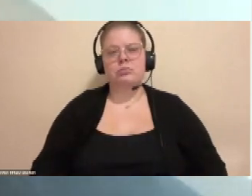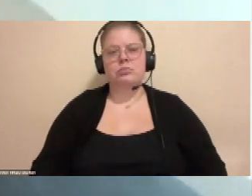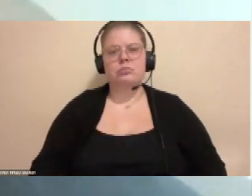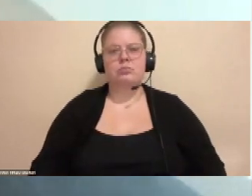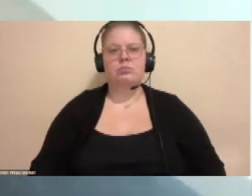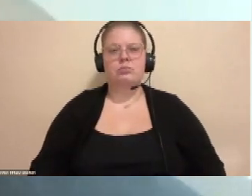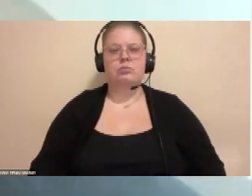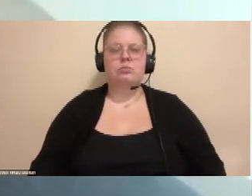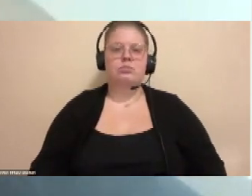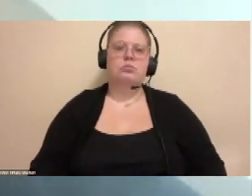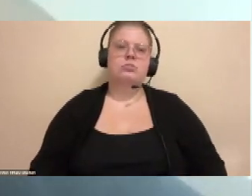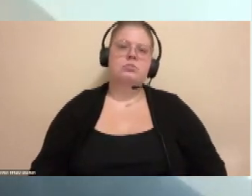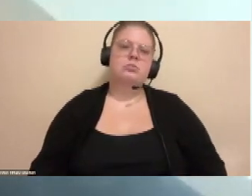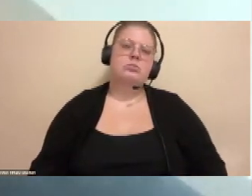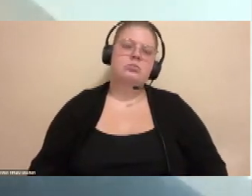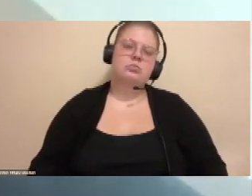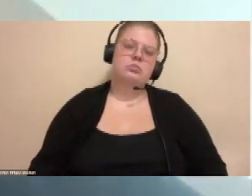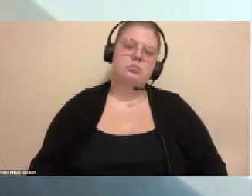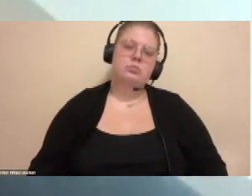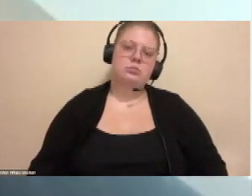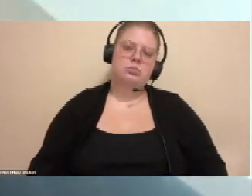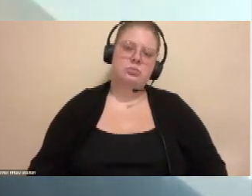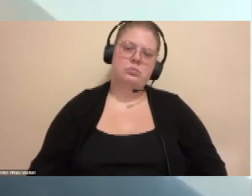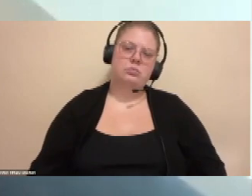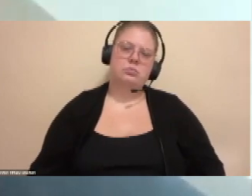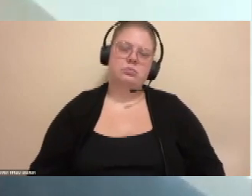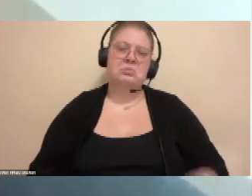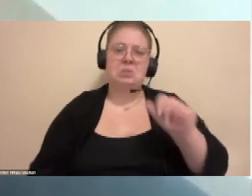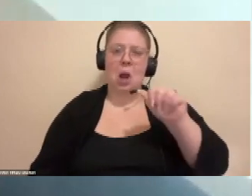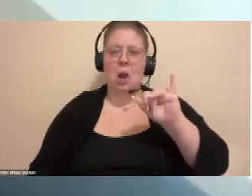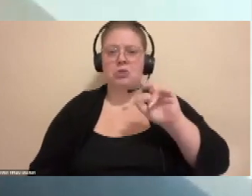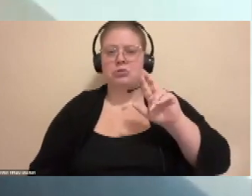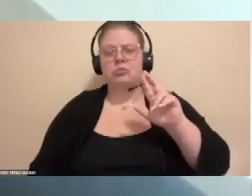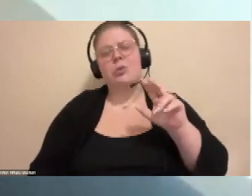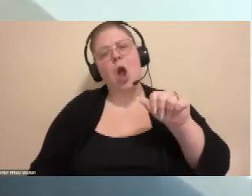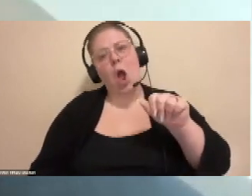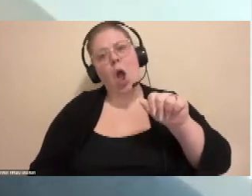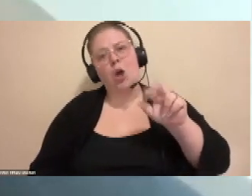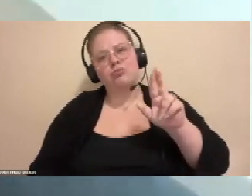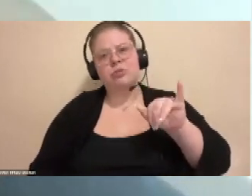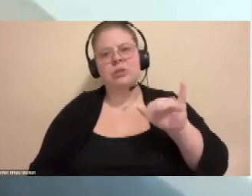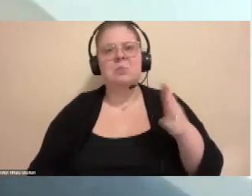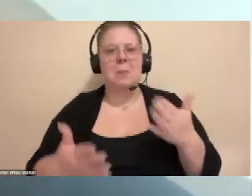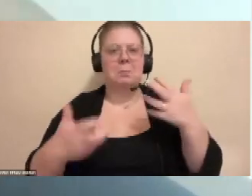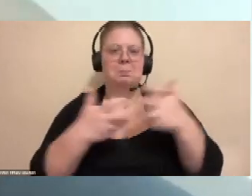and I think this probably would make sense alongside other questions.